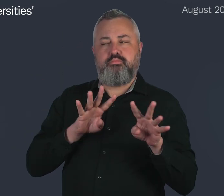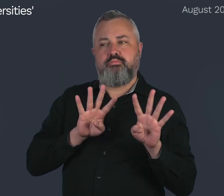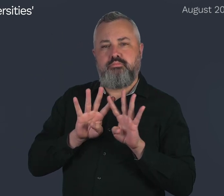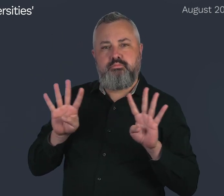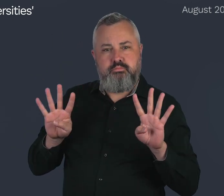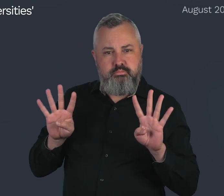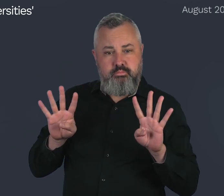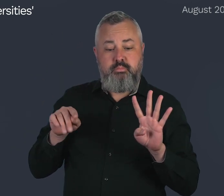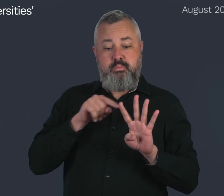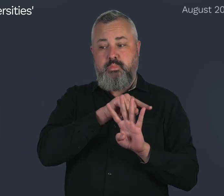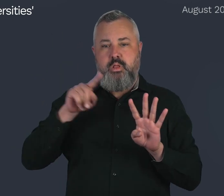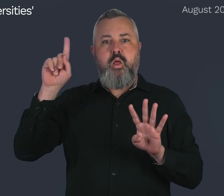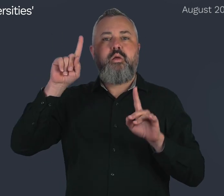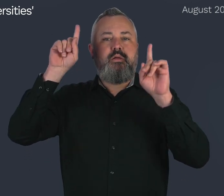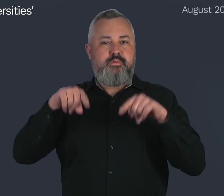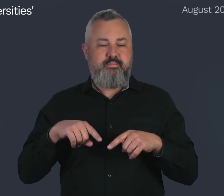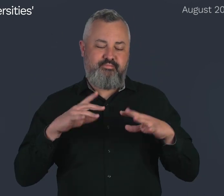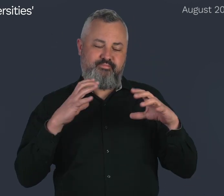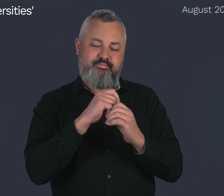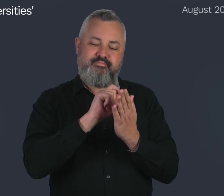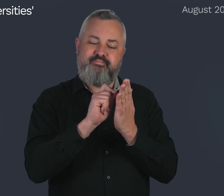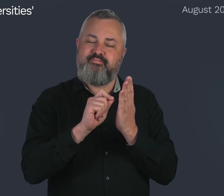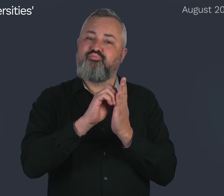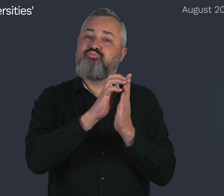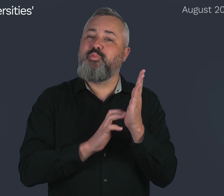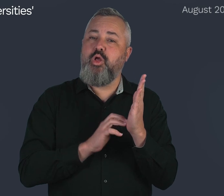The committee is now drafting its final report,